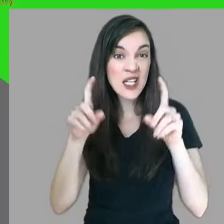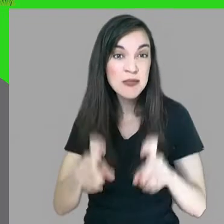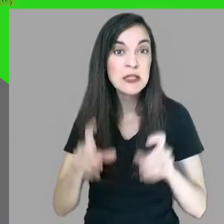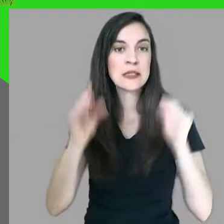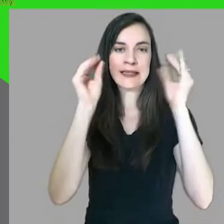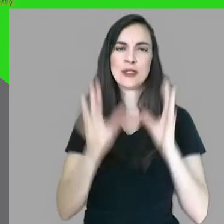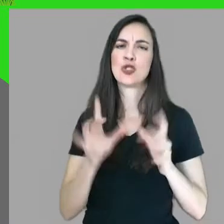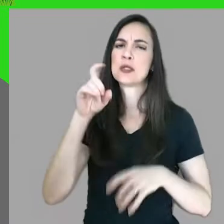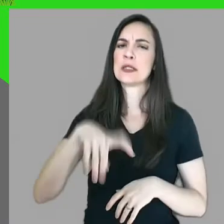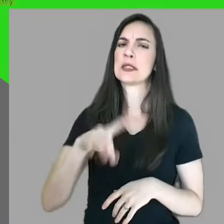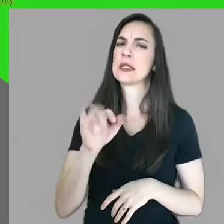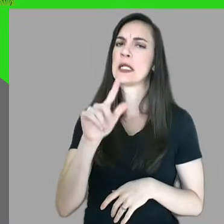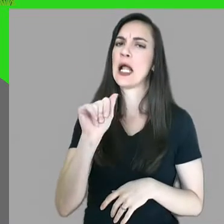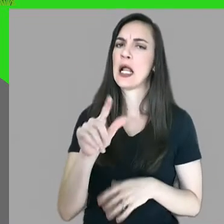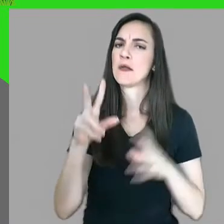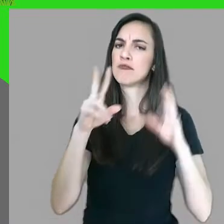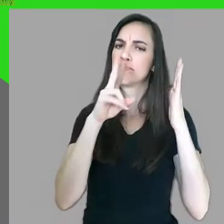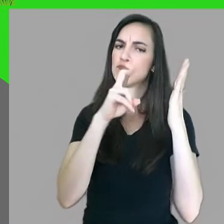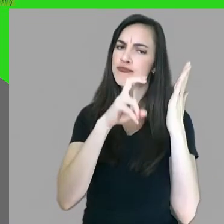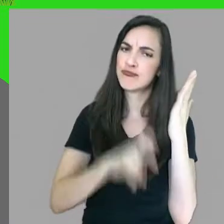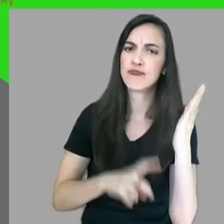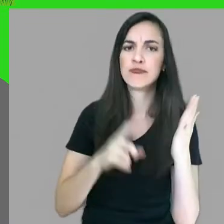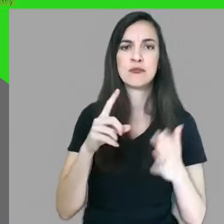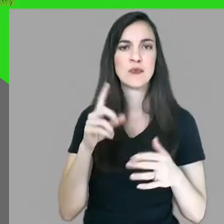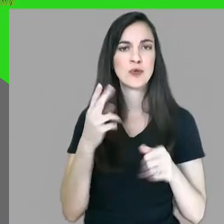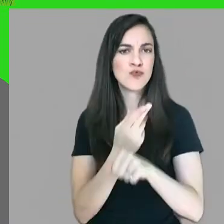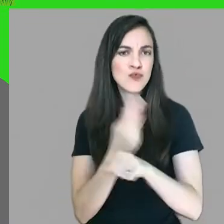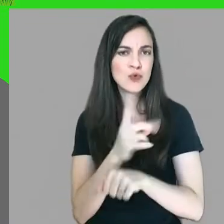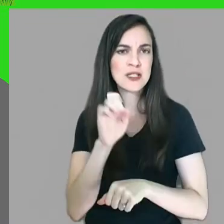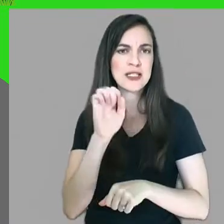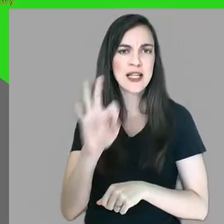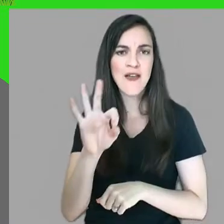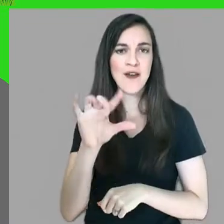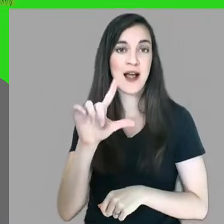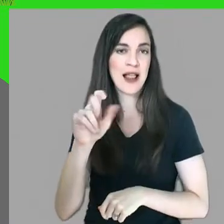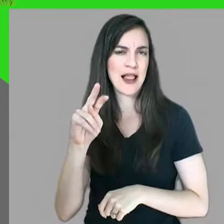With certain assessments, educators should interpret the data with a “deaf lens”…(